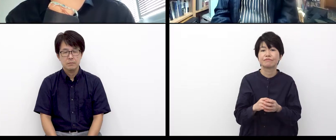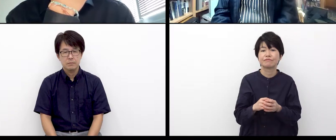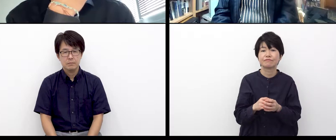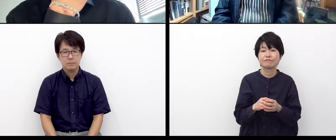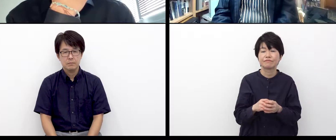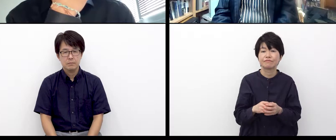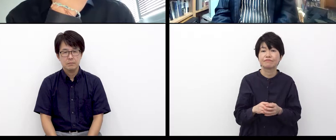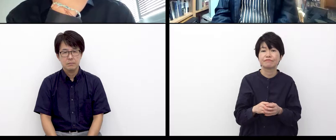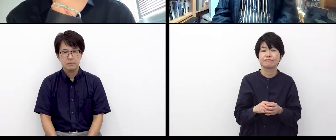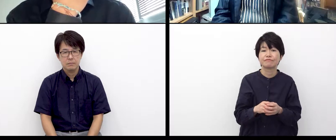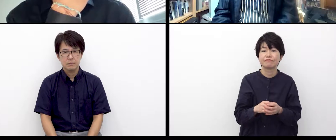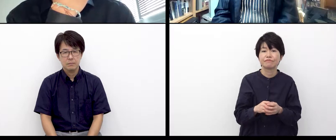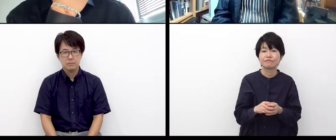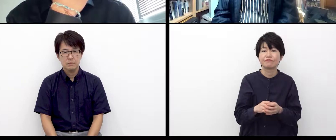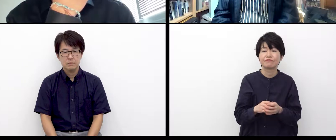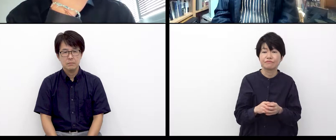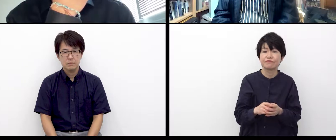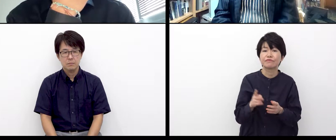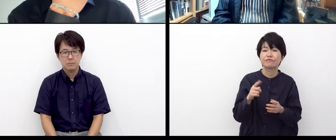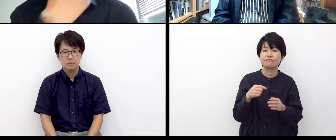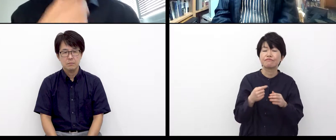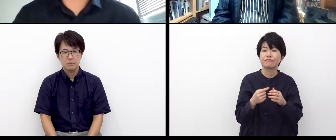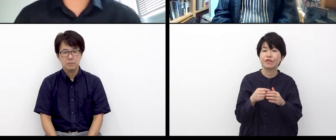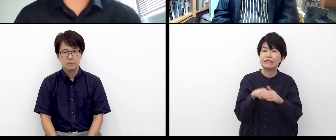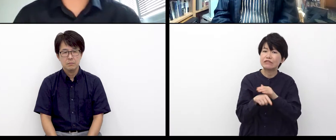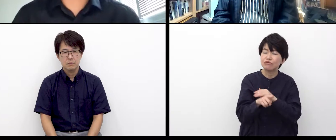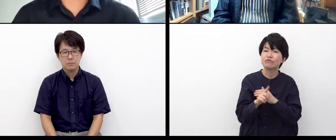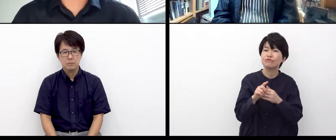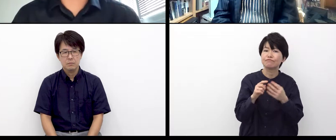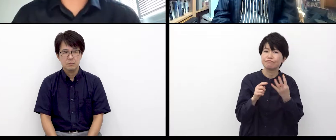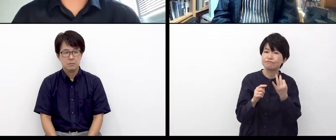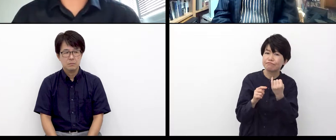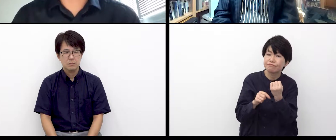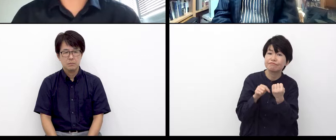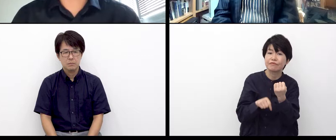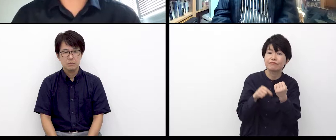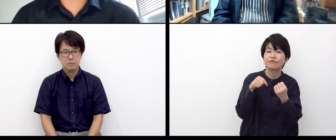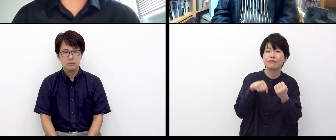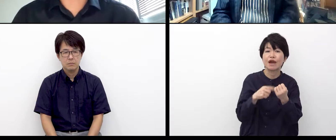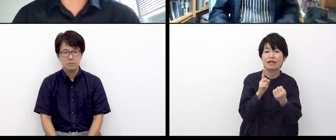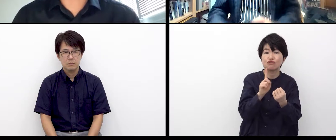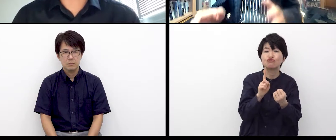Firstly, it’s important whether people are familistic or not. Familism is